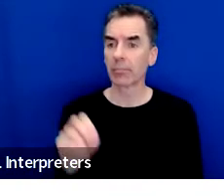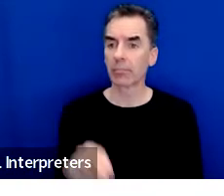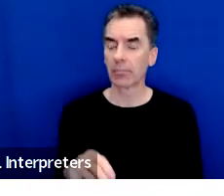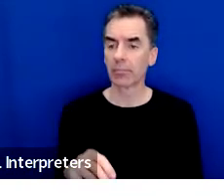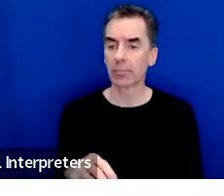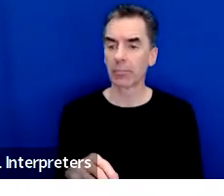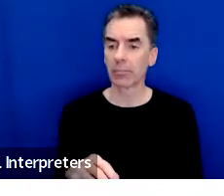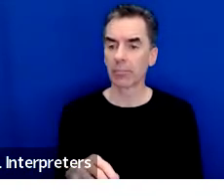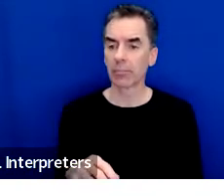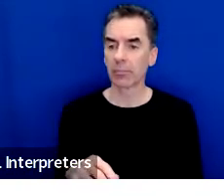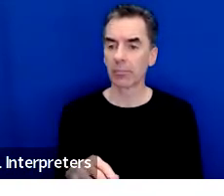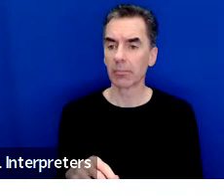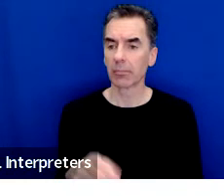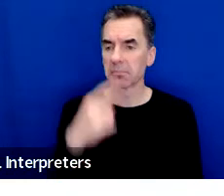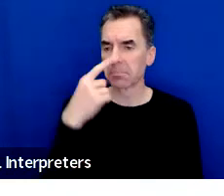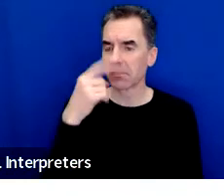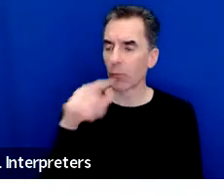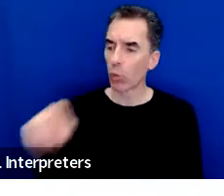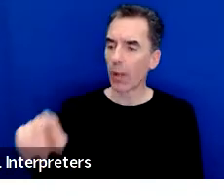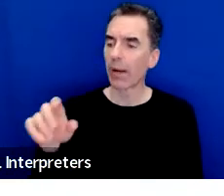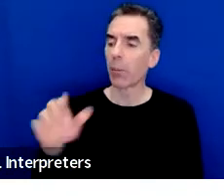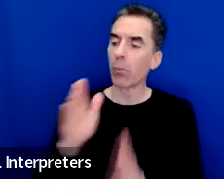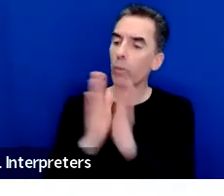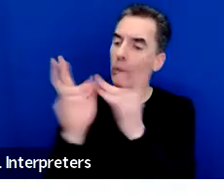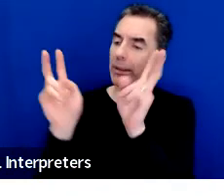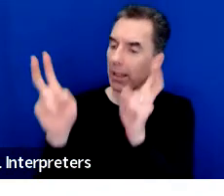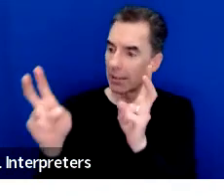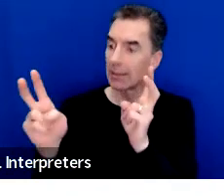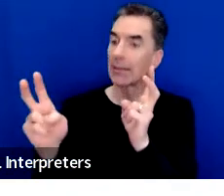If you could send me the titles of the book and I'm just going to send a list